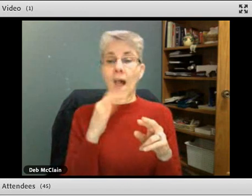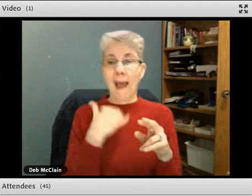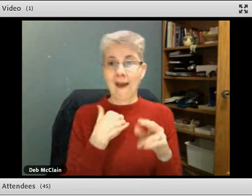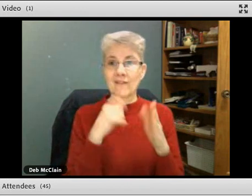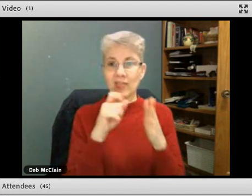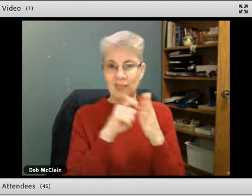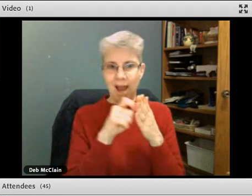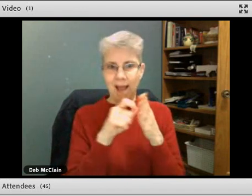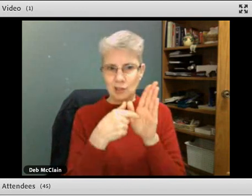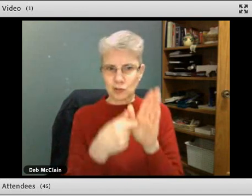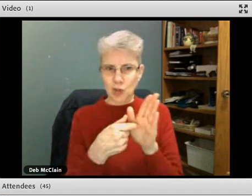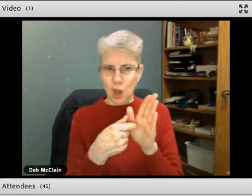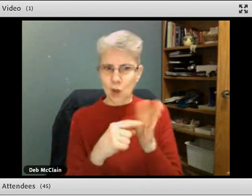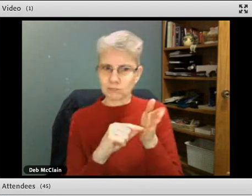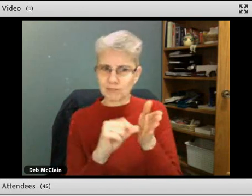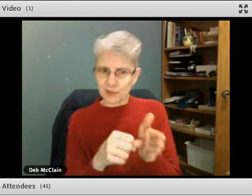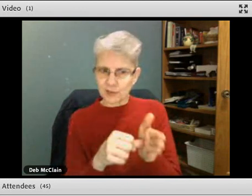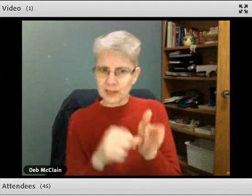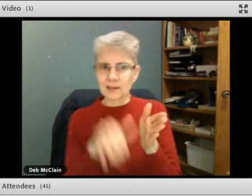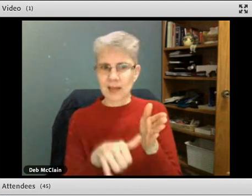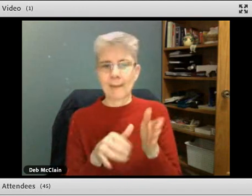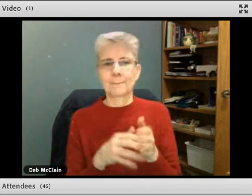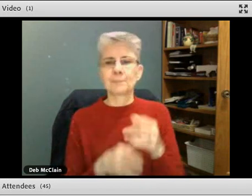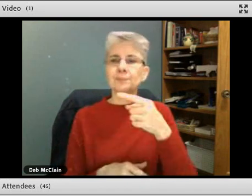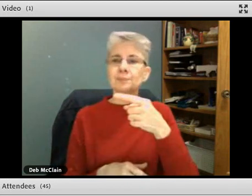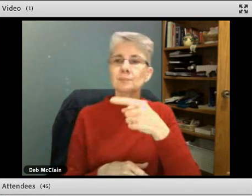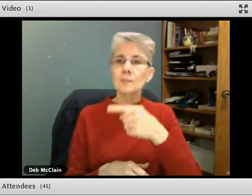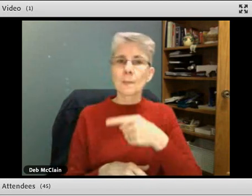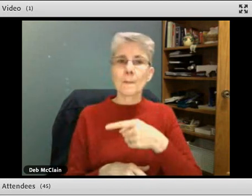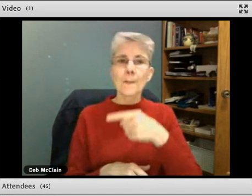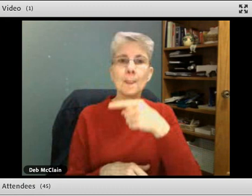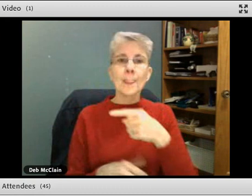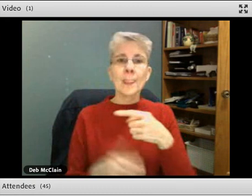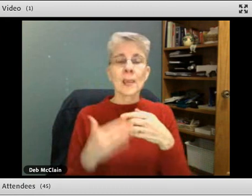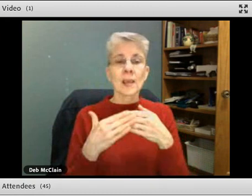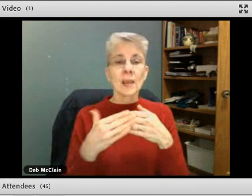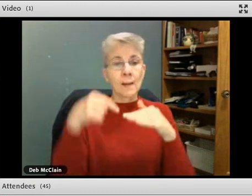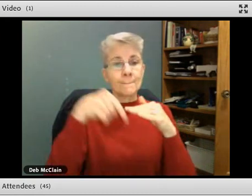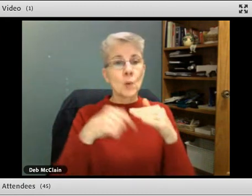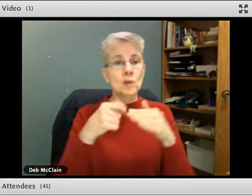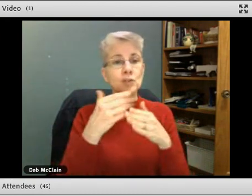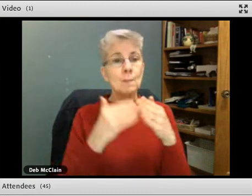Okay. So, going more into the parts of the record -- And, again, you won't be able to see all of my highlighting.